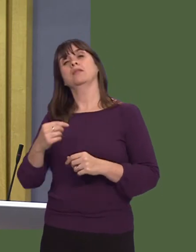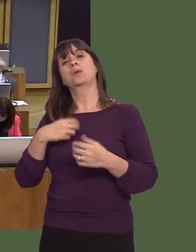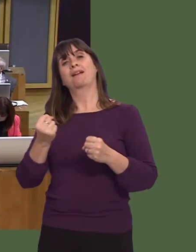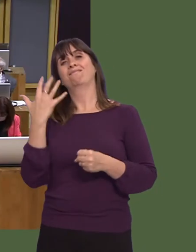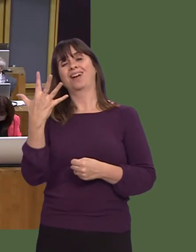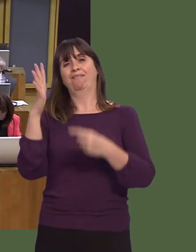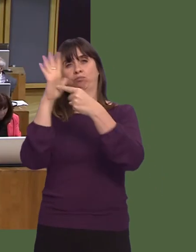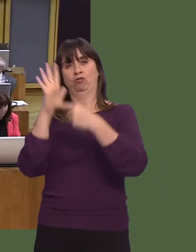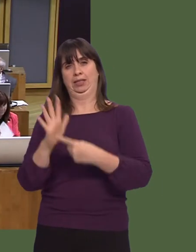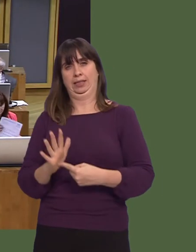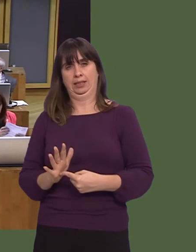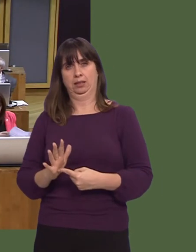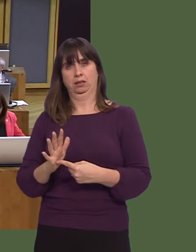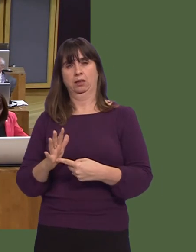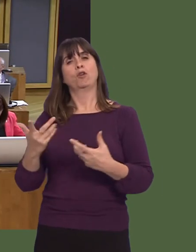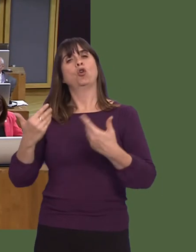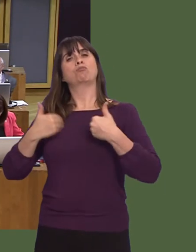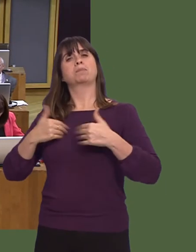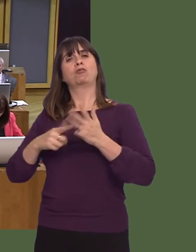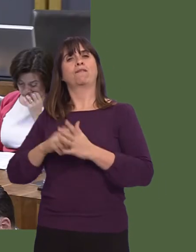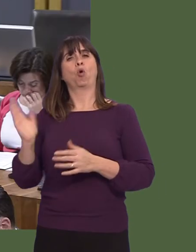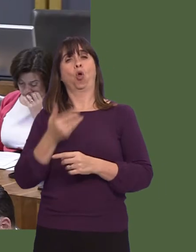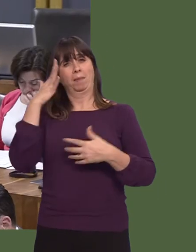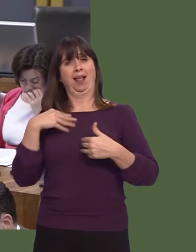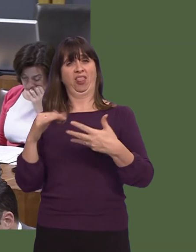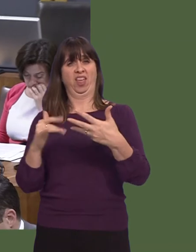included in 'Prosperity for All', and we have committed in our draft budget to provide an